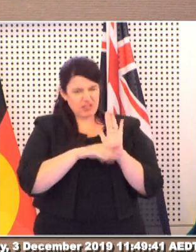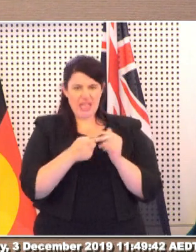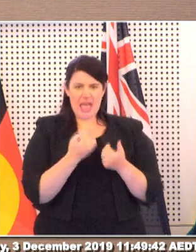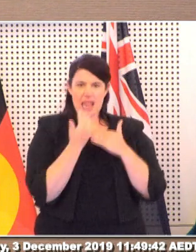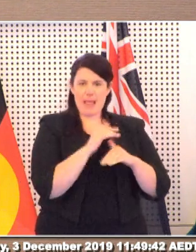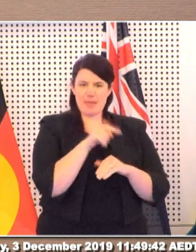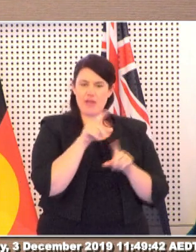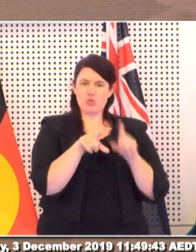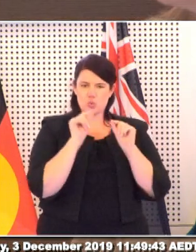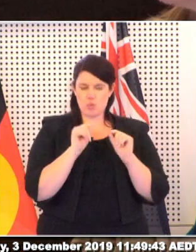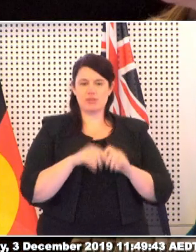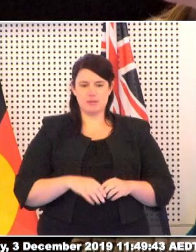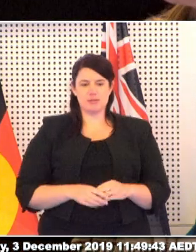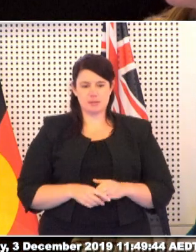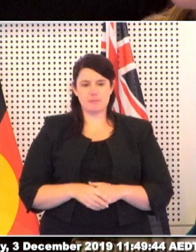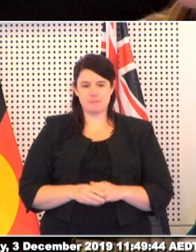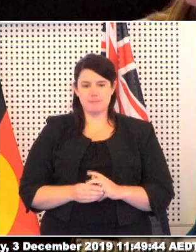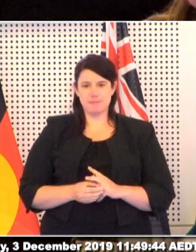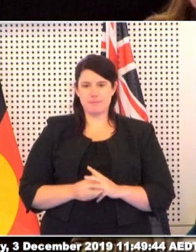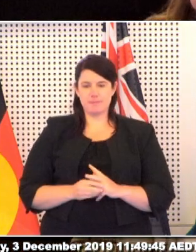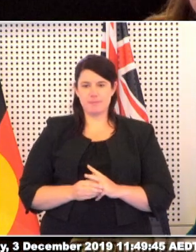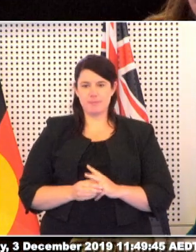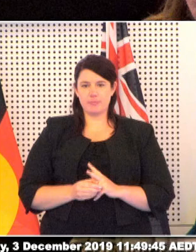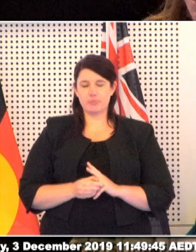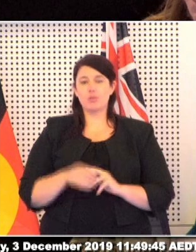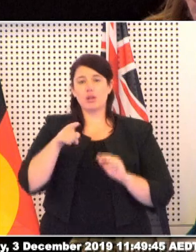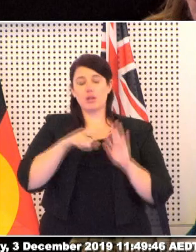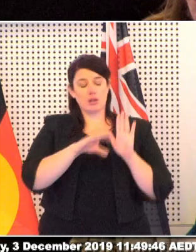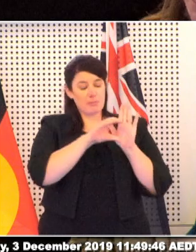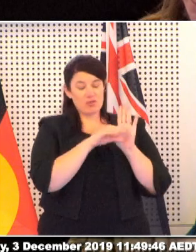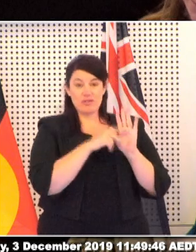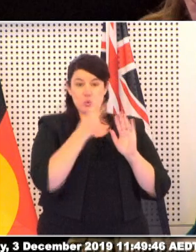And from paragraphs 12 on in your statement you describe the